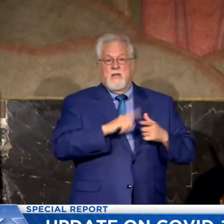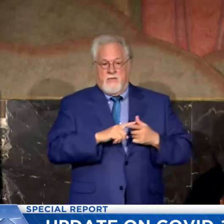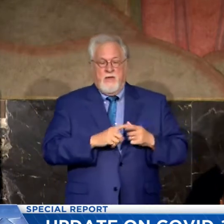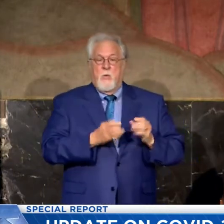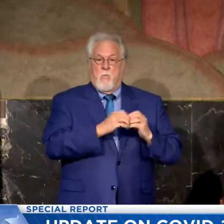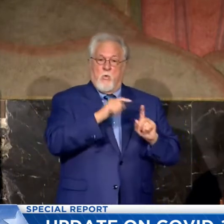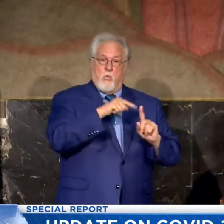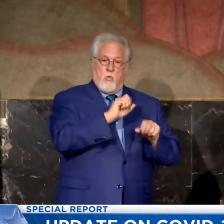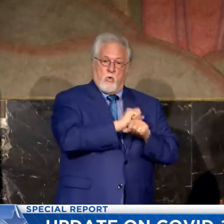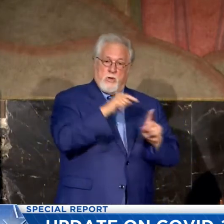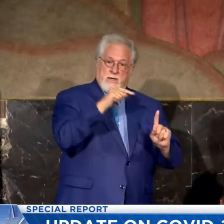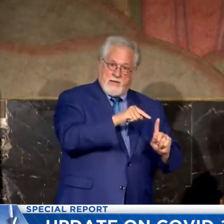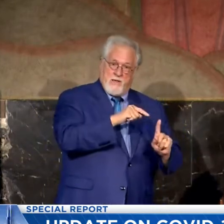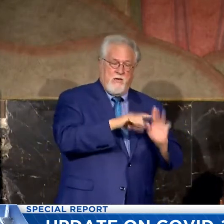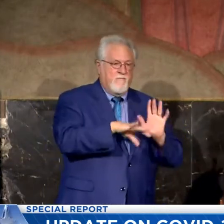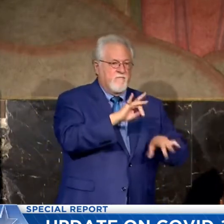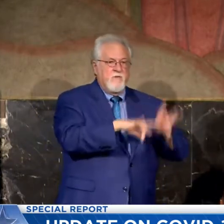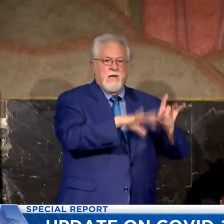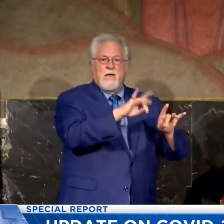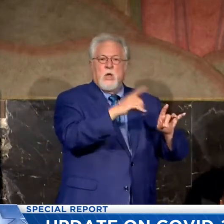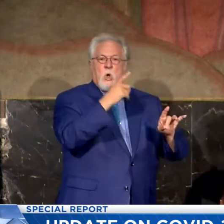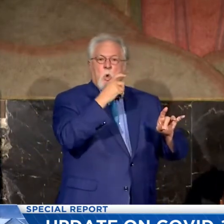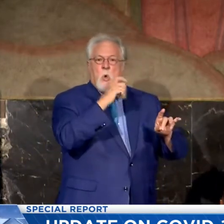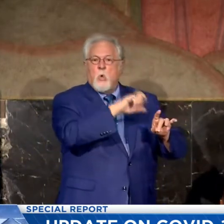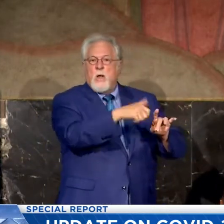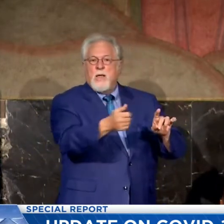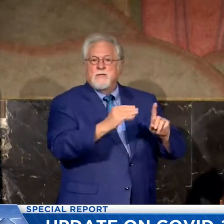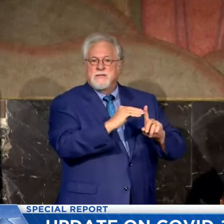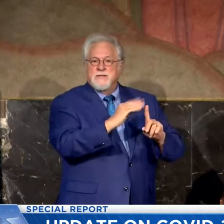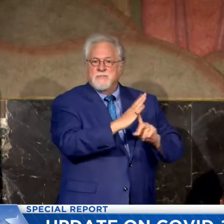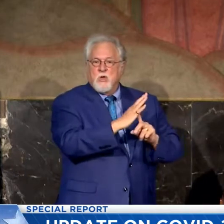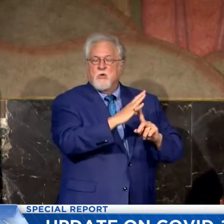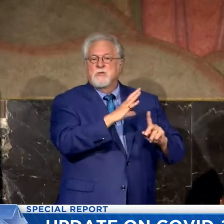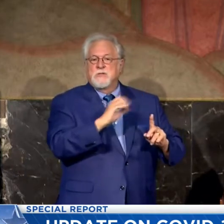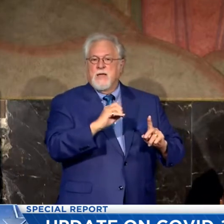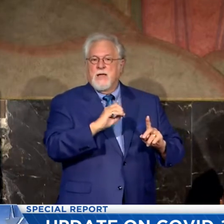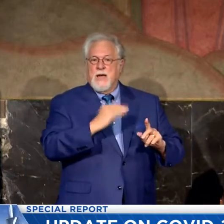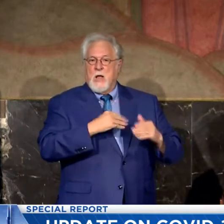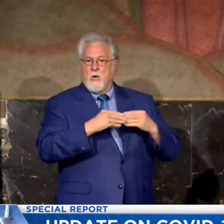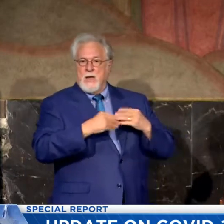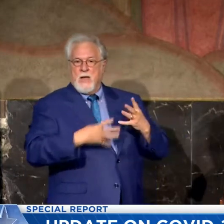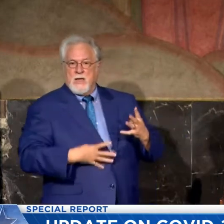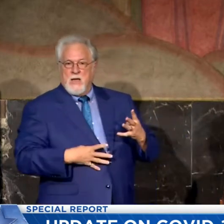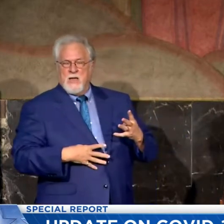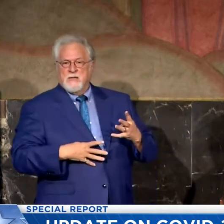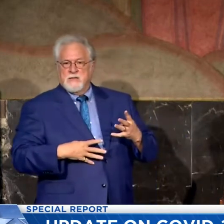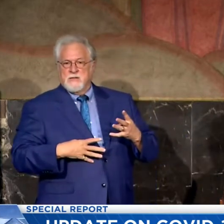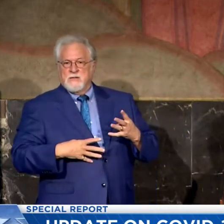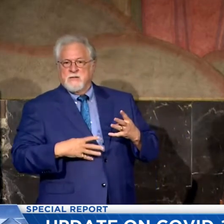IF THE DIFFERENCE BETWEEN SOMEONE THAT IS ISOLATED CASE AND CONGRESS SETTING IS THAT WE